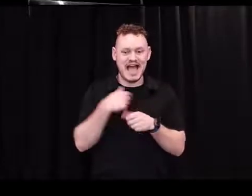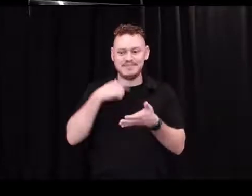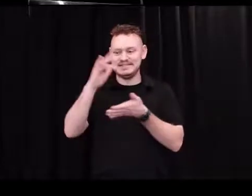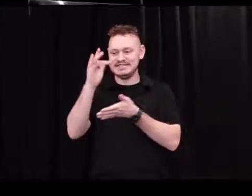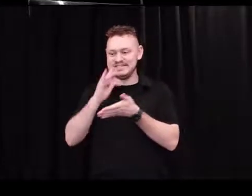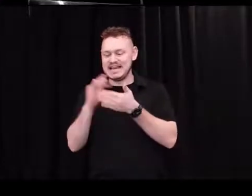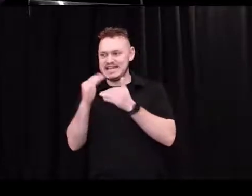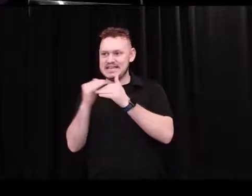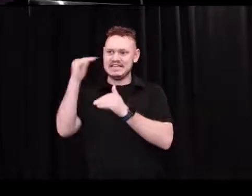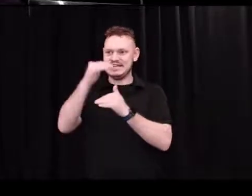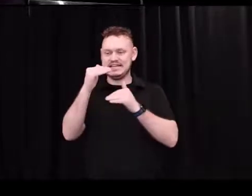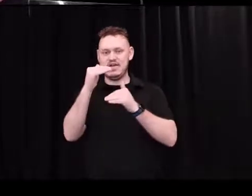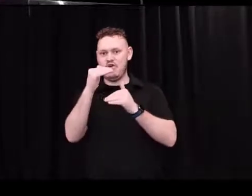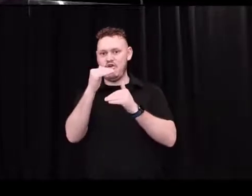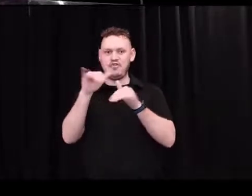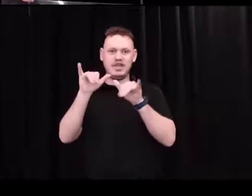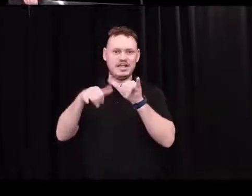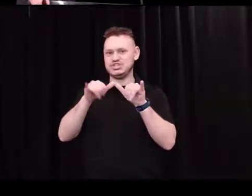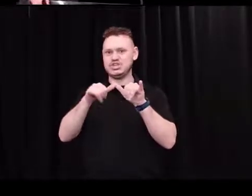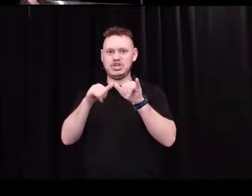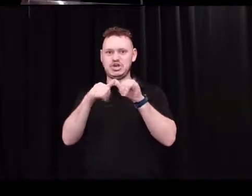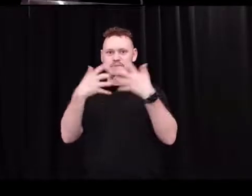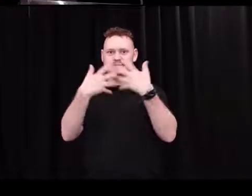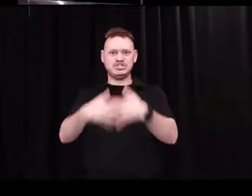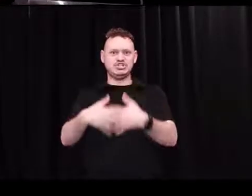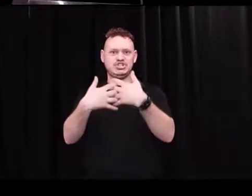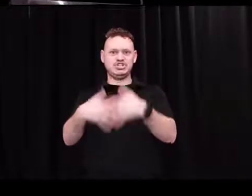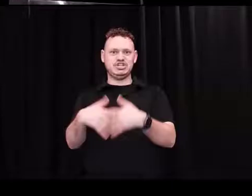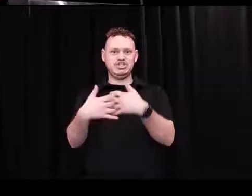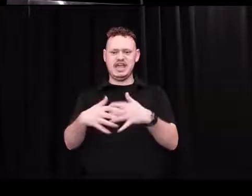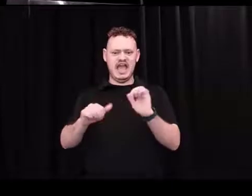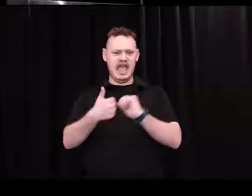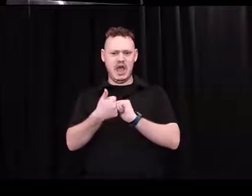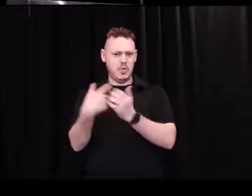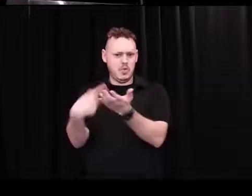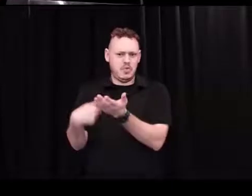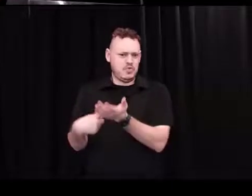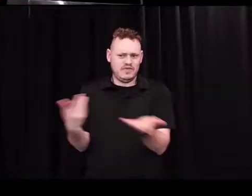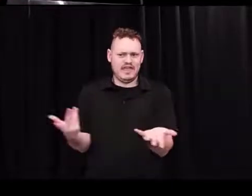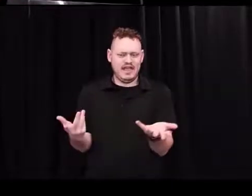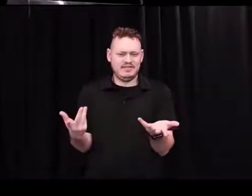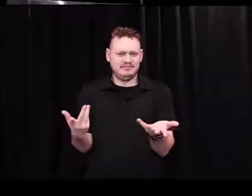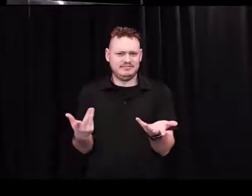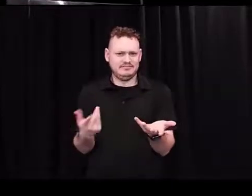overly engineered machine. How do you address that, or what what do you think about that?